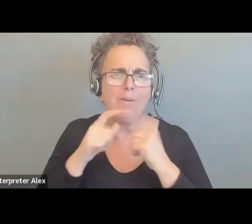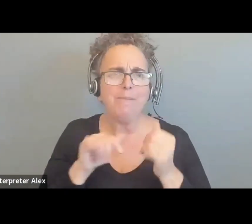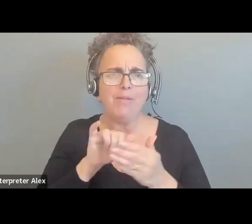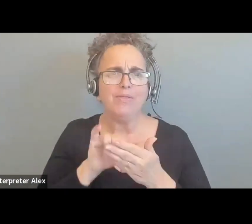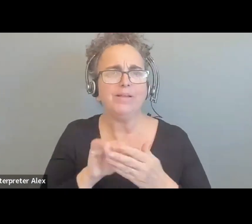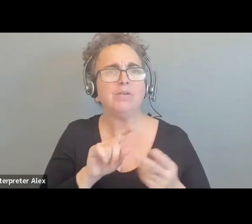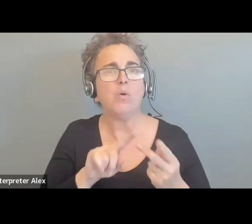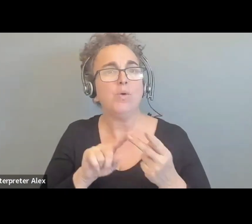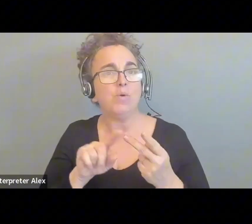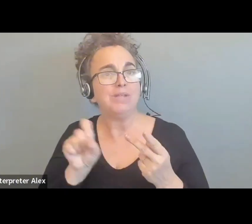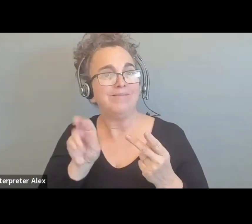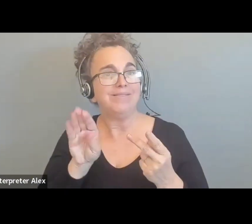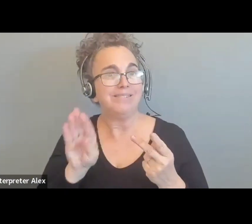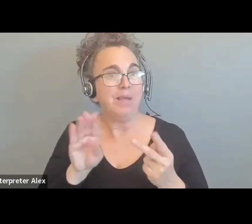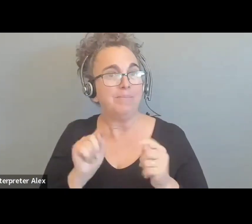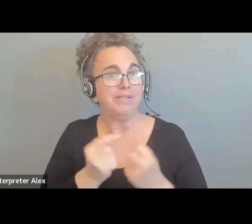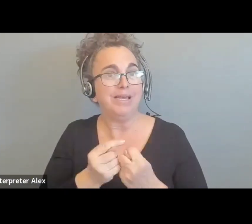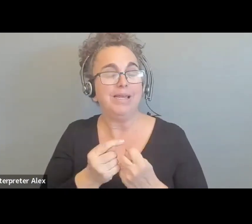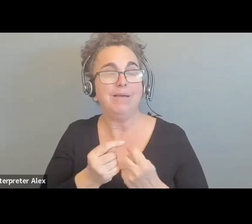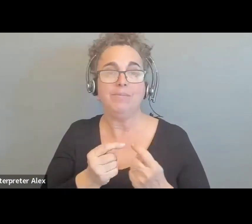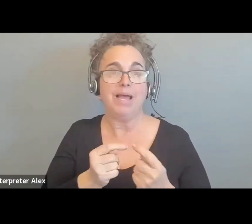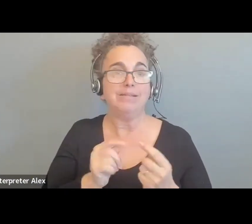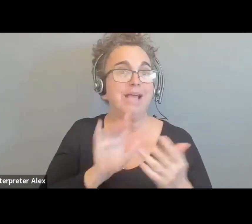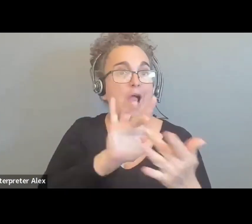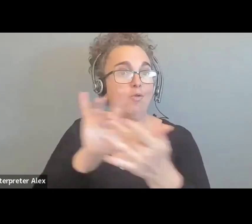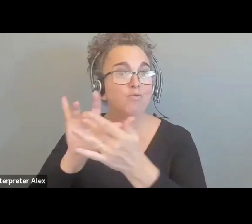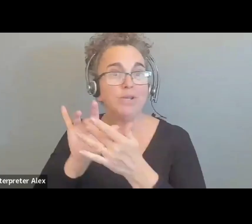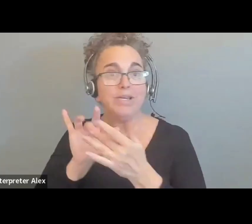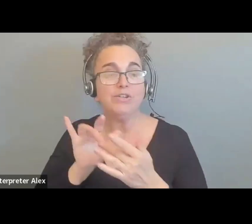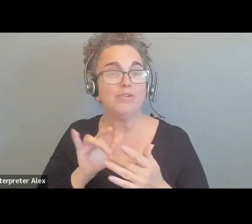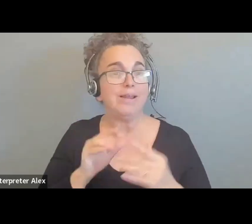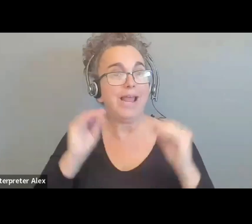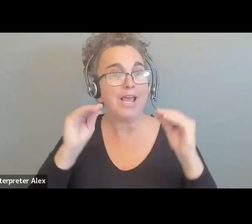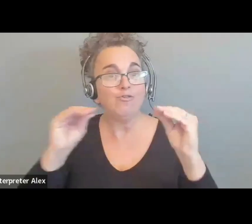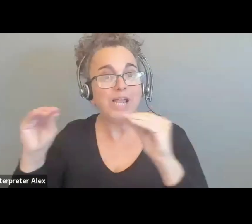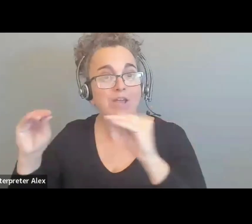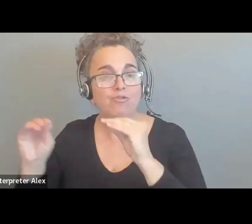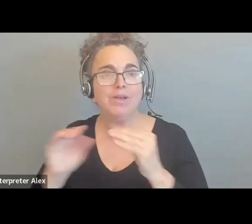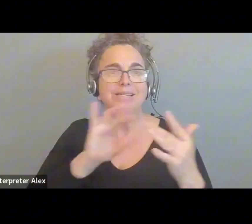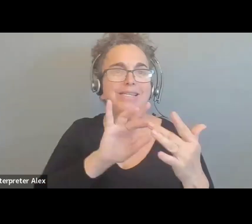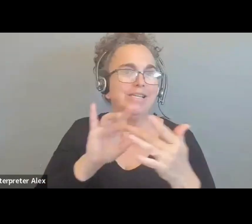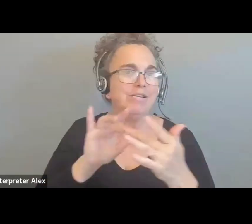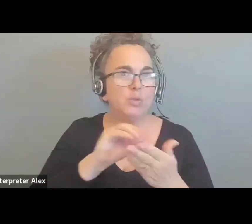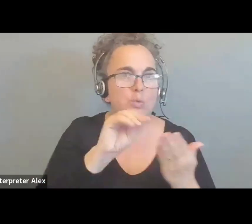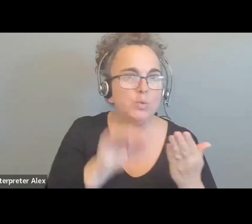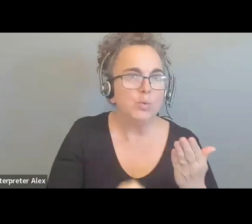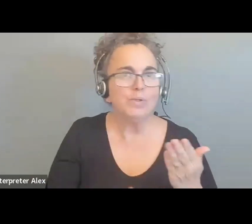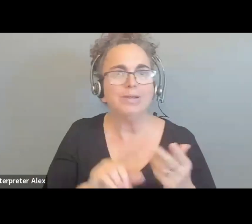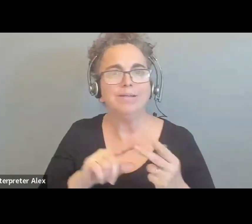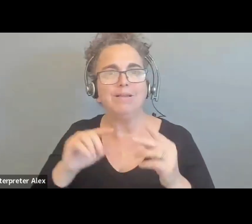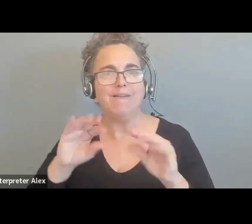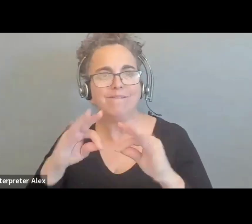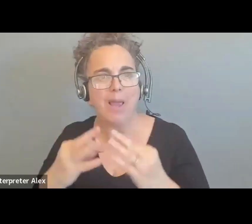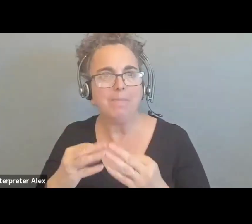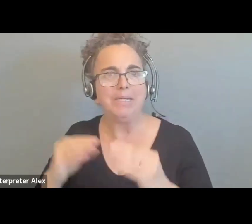to outreach and education. So reaching other students, families, teachers and sort of getting word out there about the work